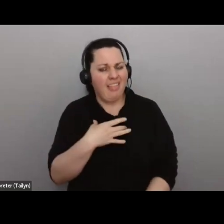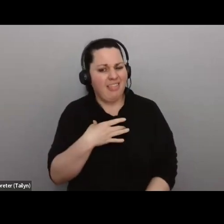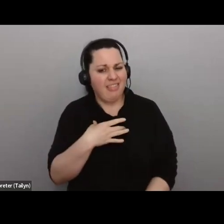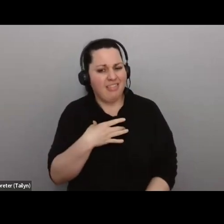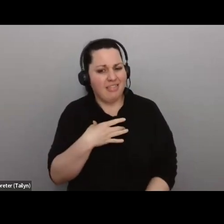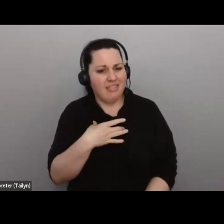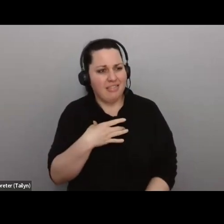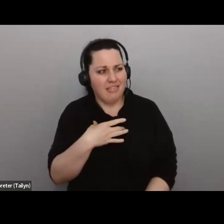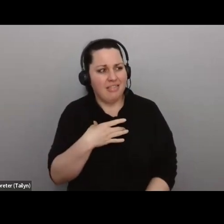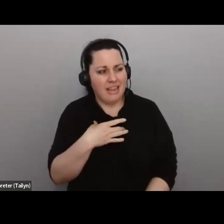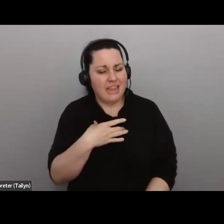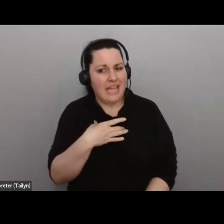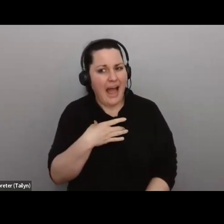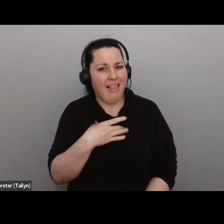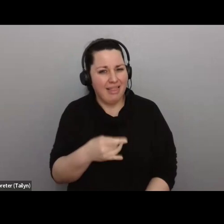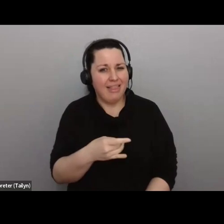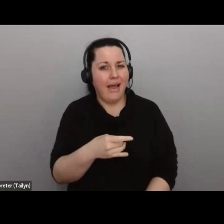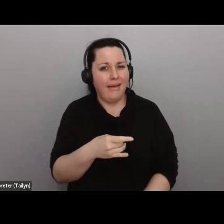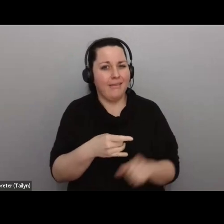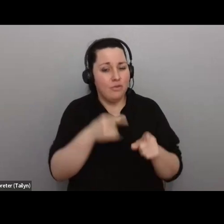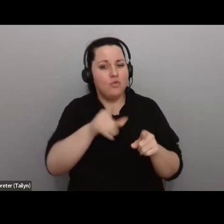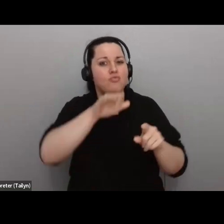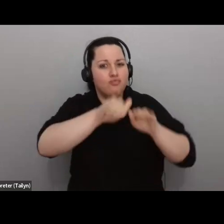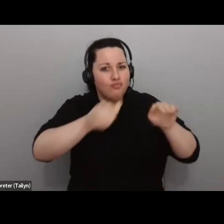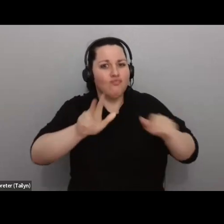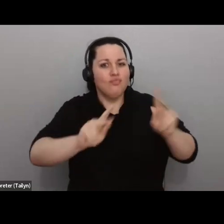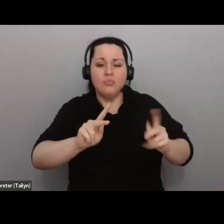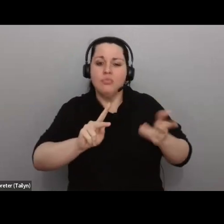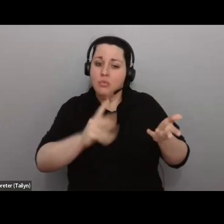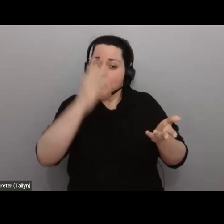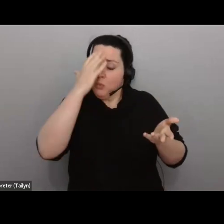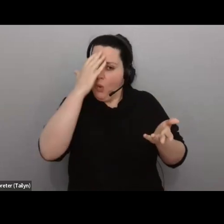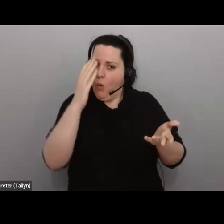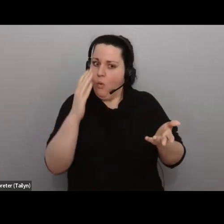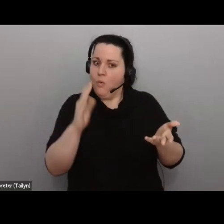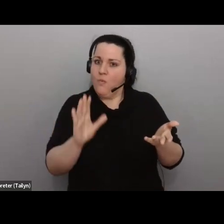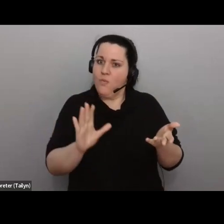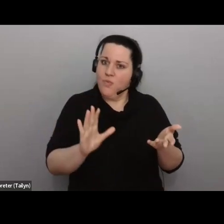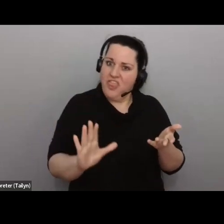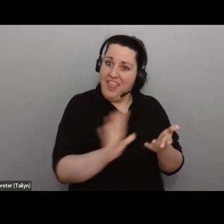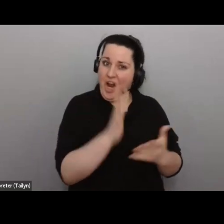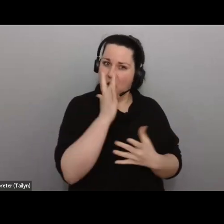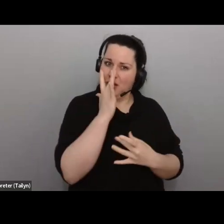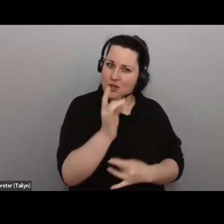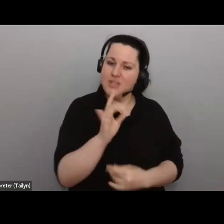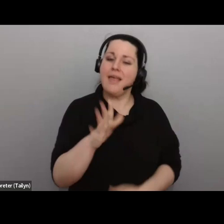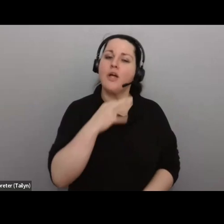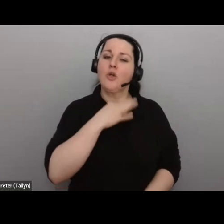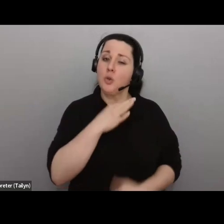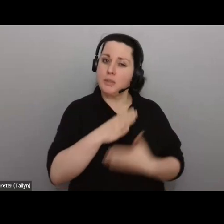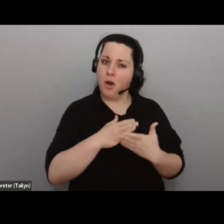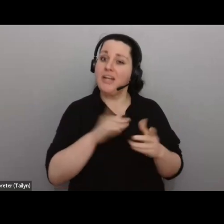mlong: that you're reminding everybody that you can deal with what they're interested in that curiosity part to guide.